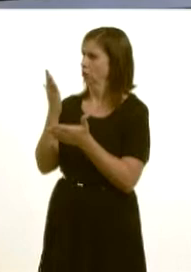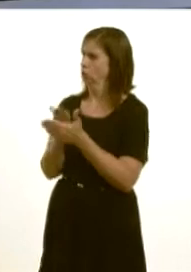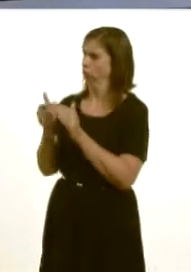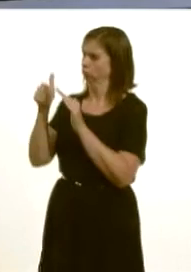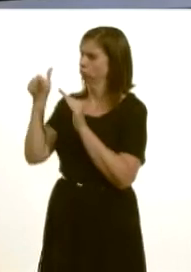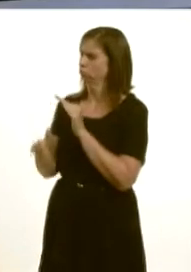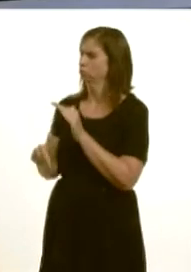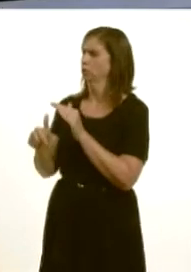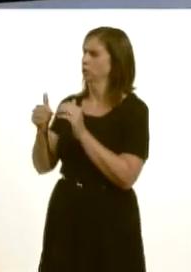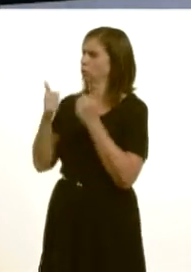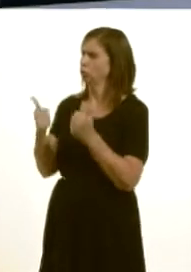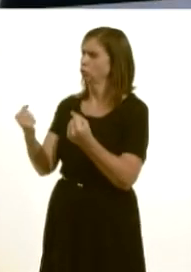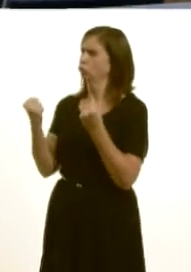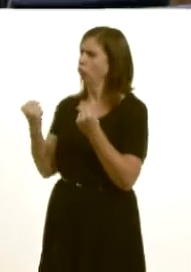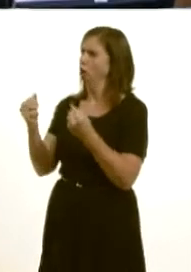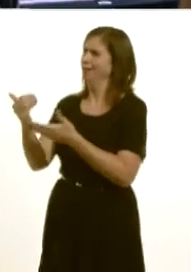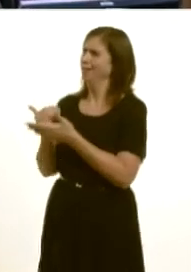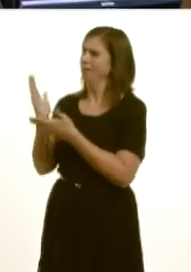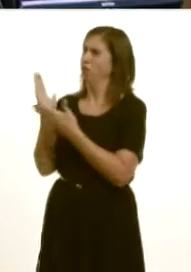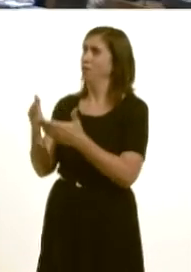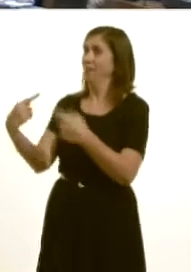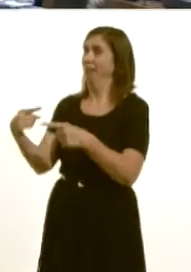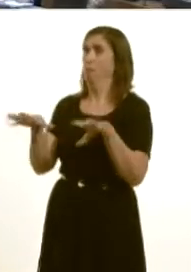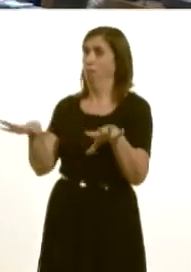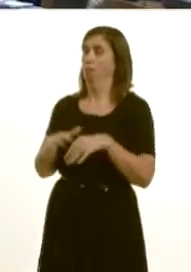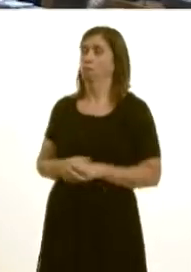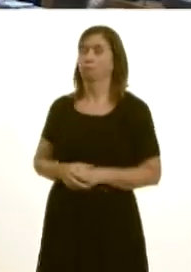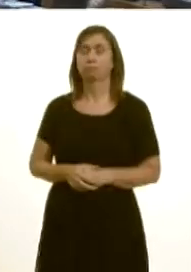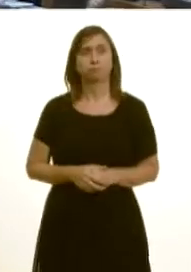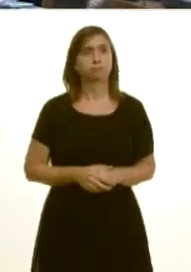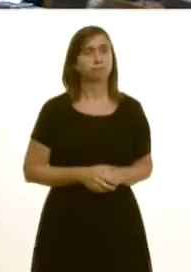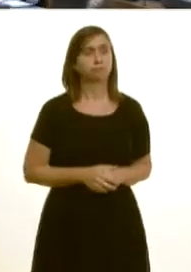cadarn a diogel yn eu hardaloedd nhw. Peter Black: 2. A wnaiff y Prif Weinidog ddatganiad